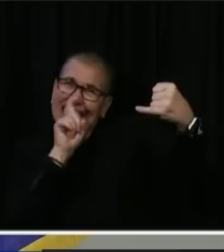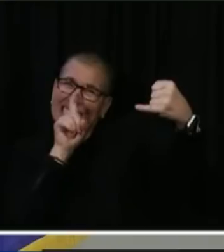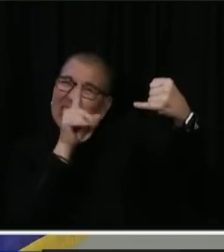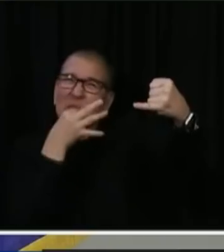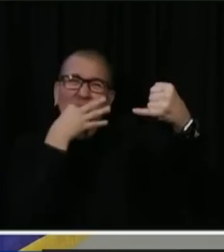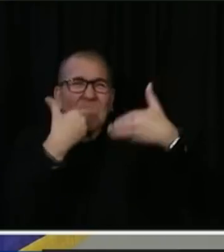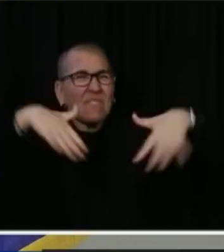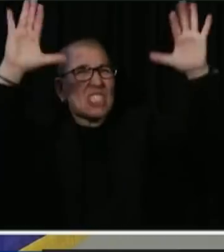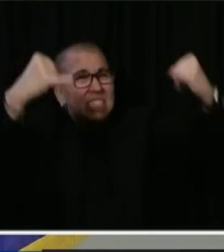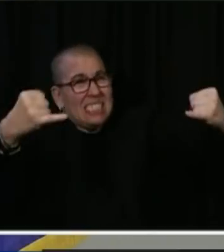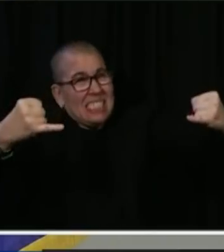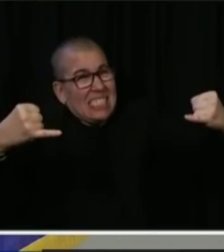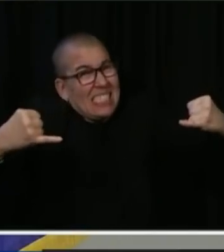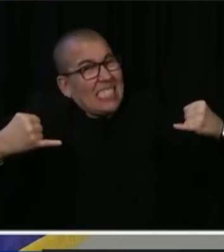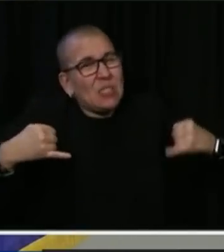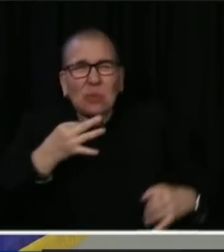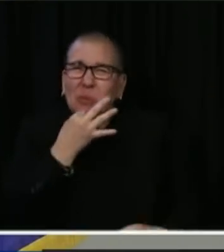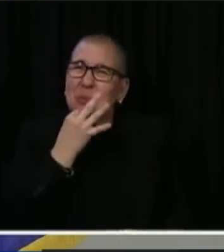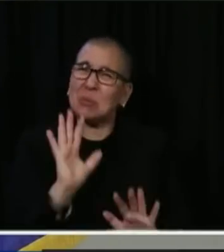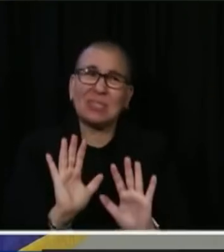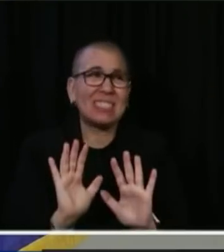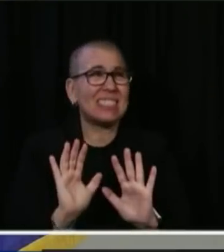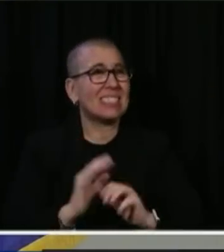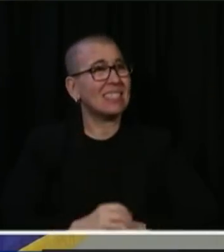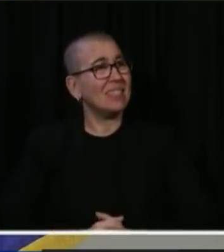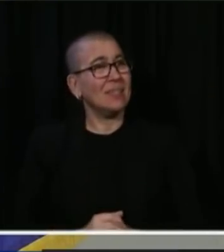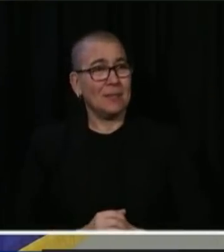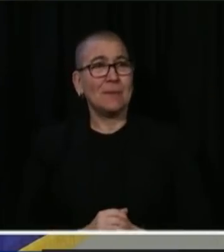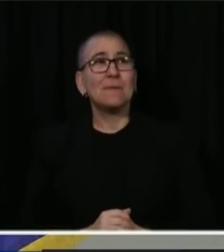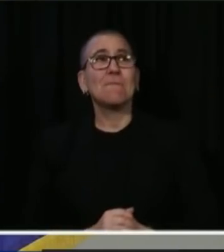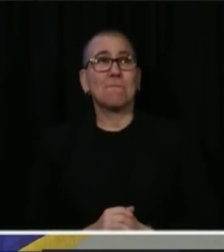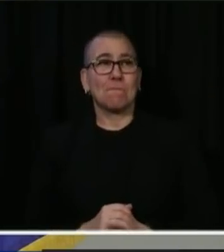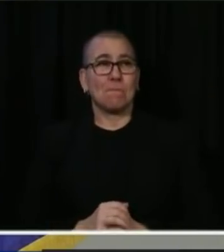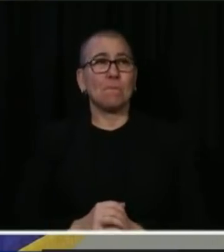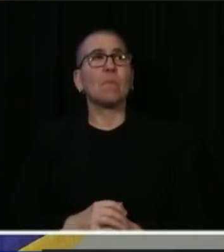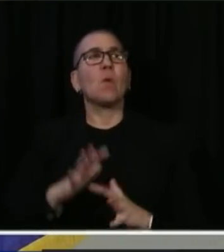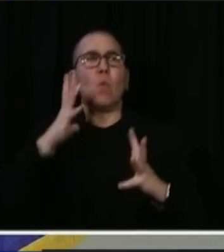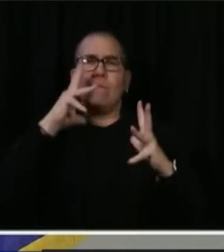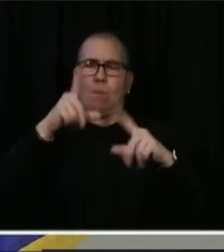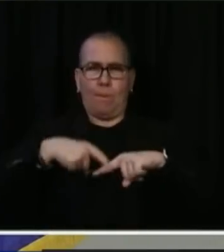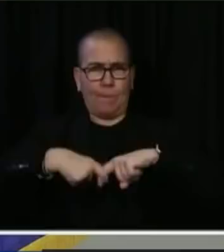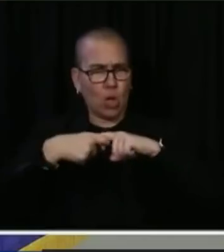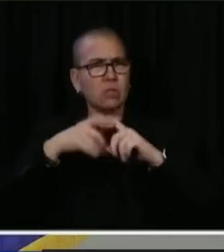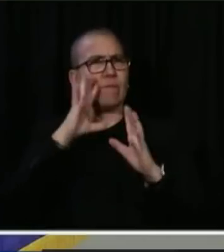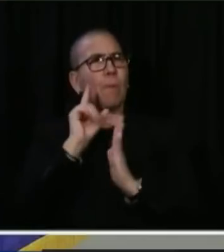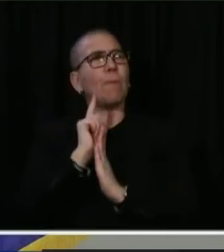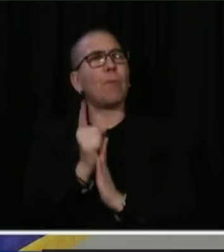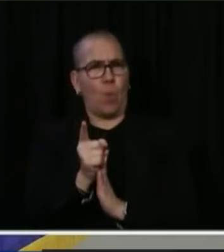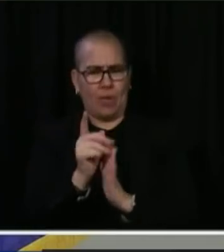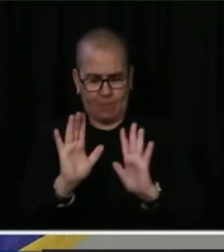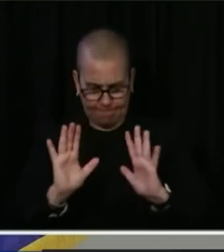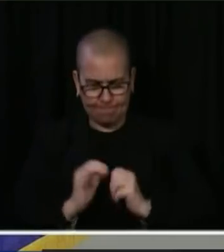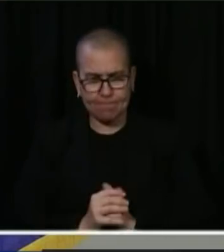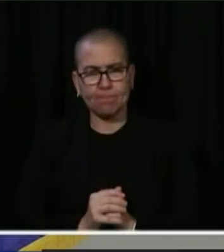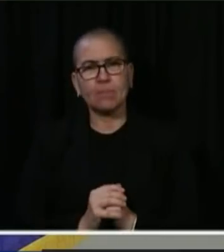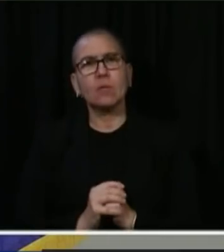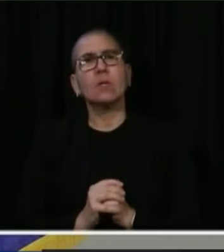FOR YOUR OWN AND NOW, WE ARE ON THE FINAL MILE OR SO OF THIS MARATHON.